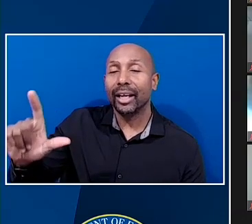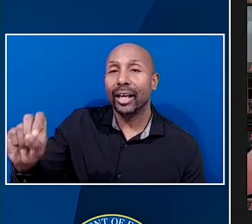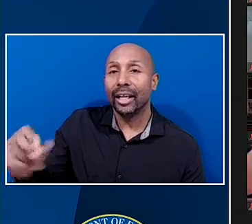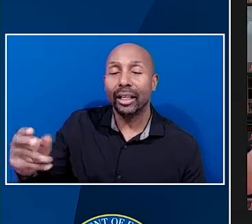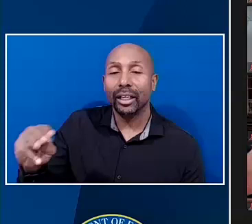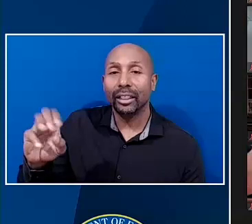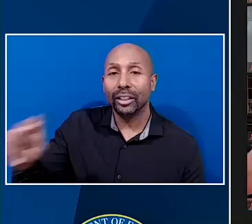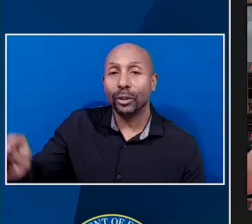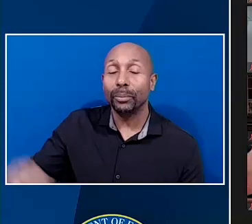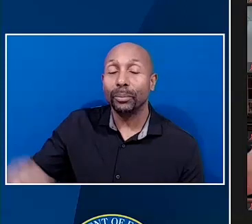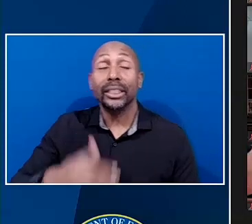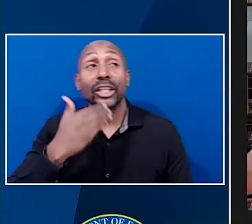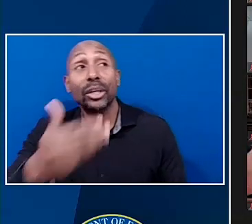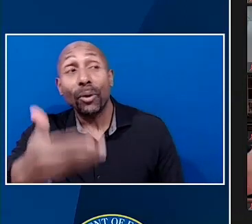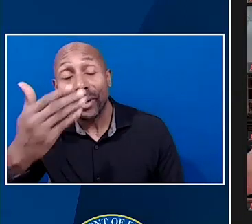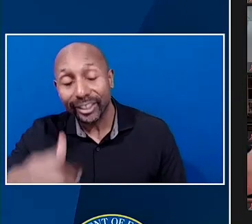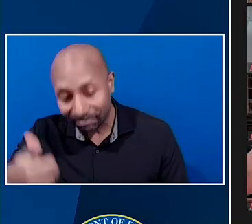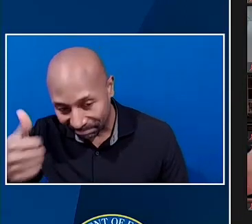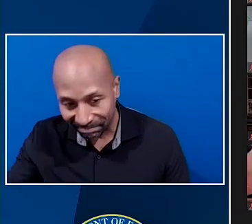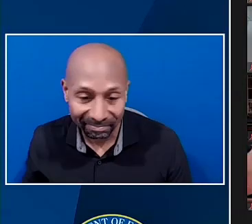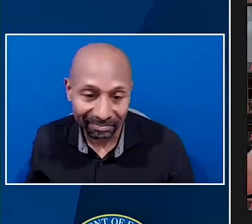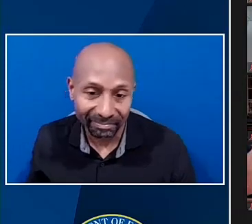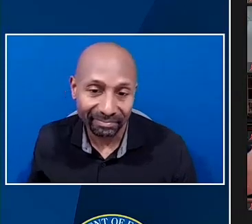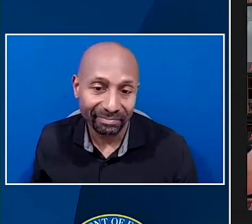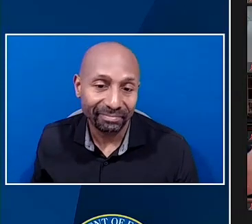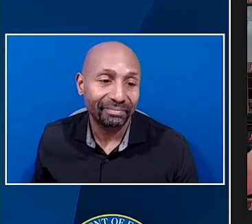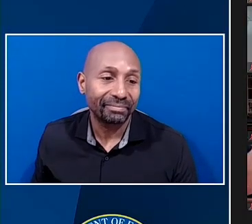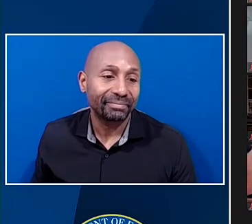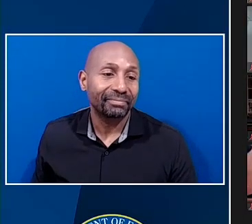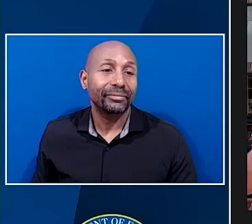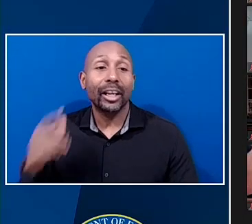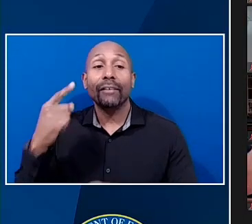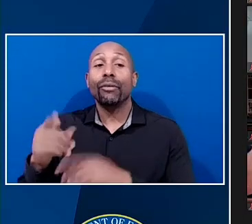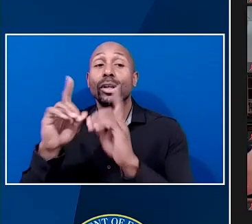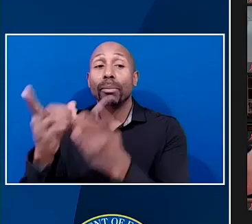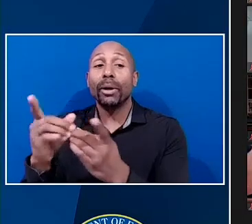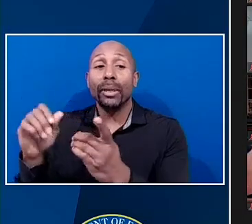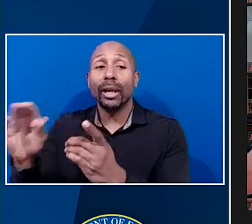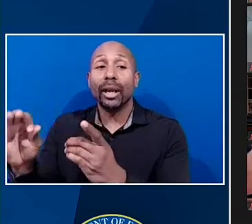Federal negotiator is Greg Martin. Greg, if you just want to say good morning. Good morning, everyone.